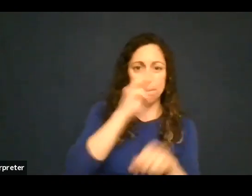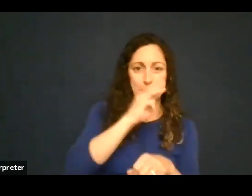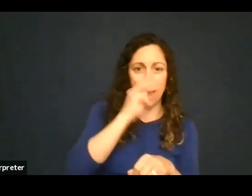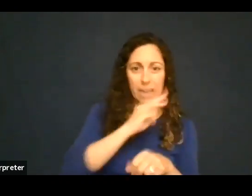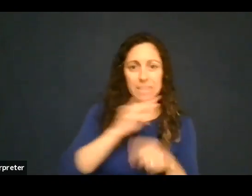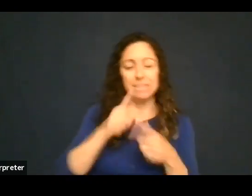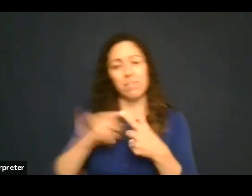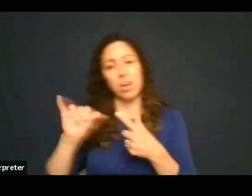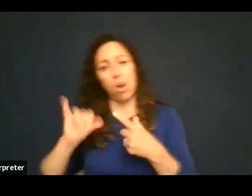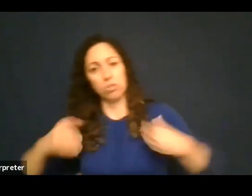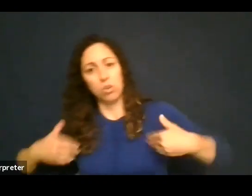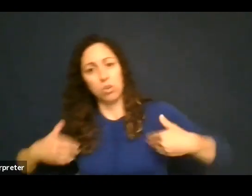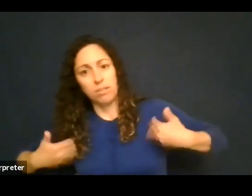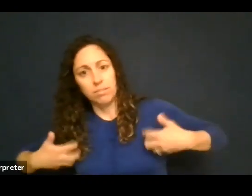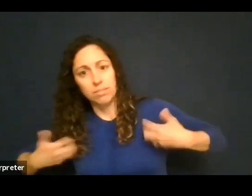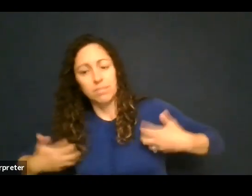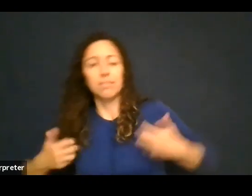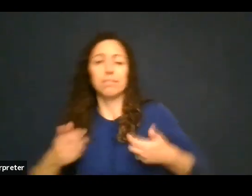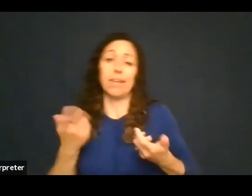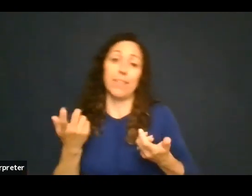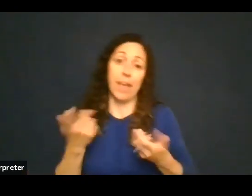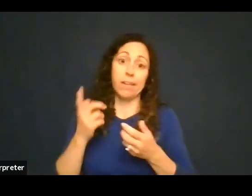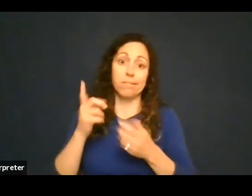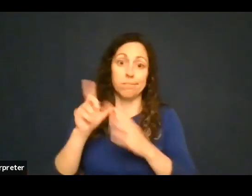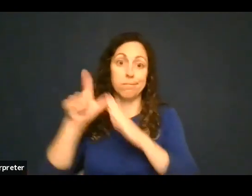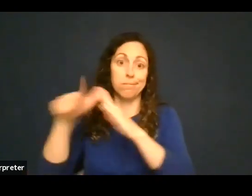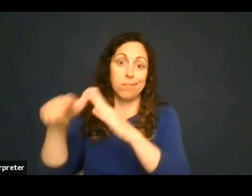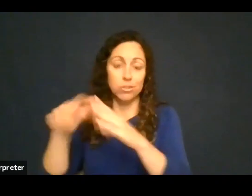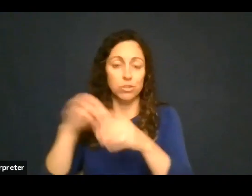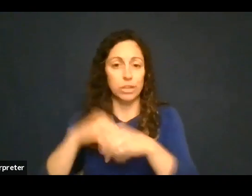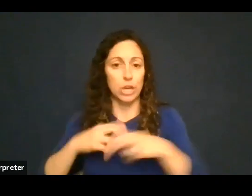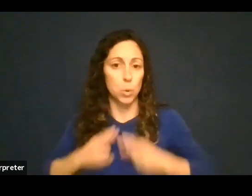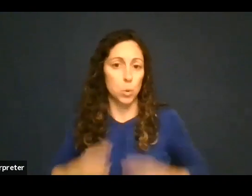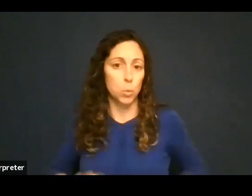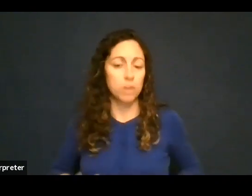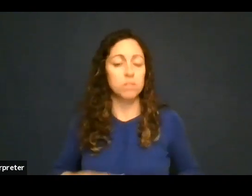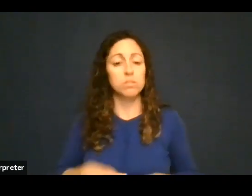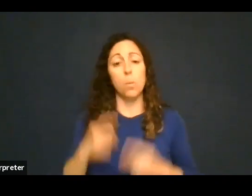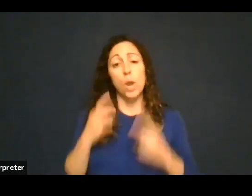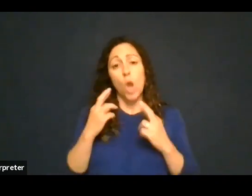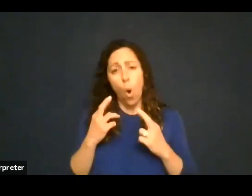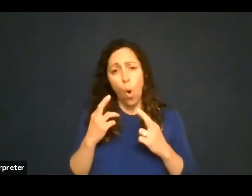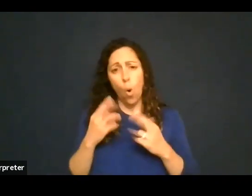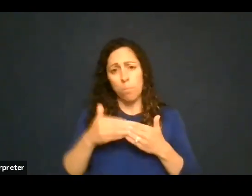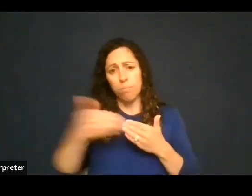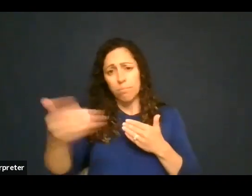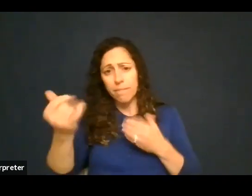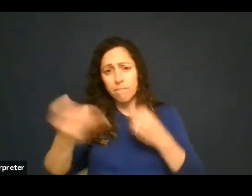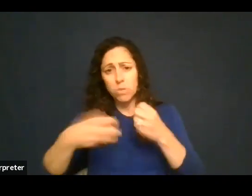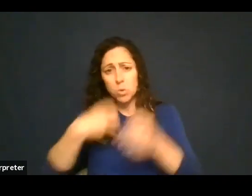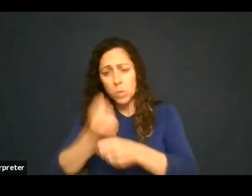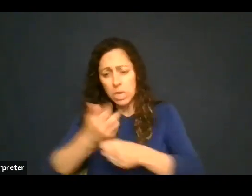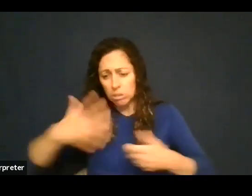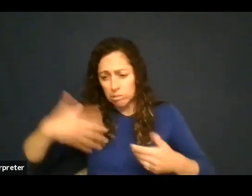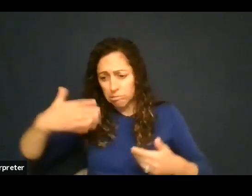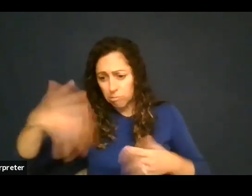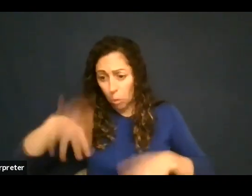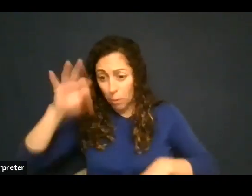and we hope that what we find in the ear is going to be translatable to the retina. One of the corollary questions for USH3